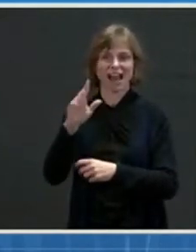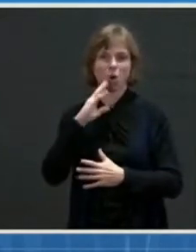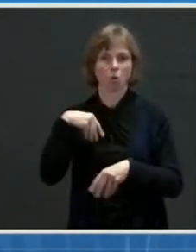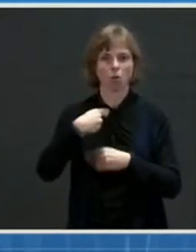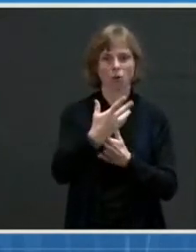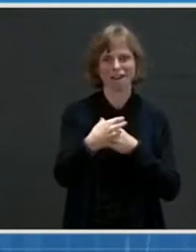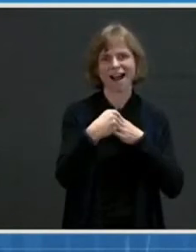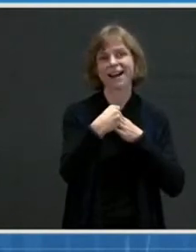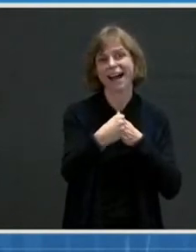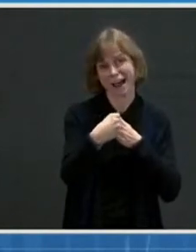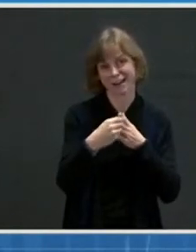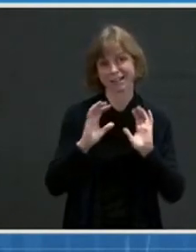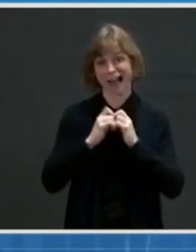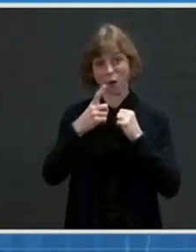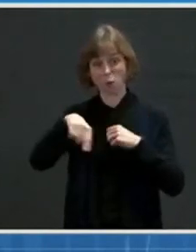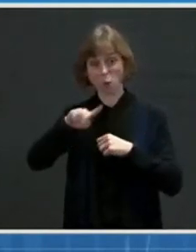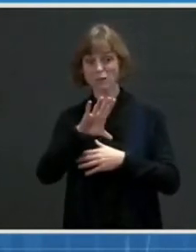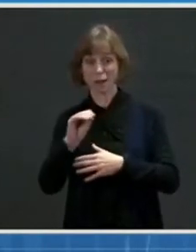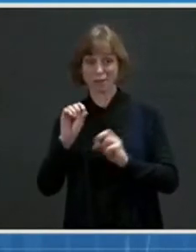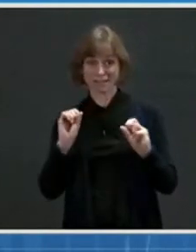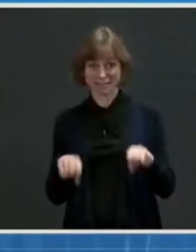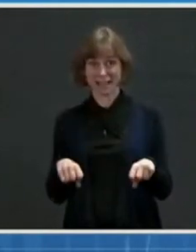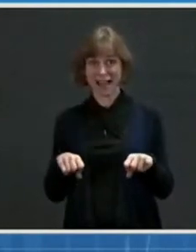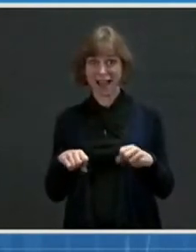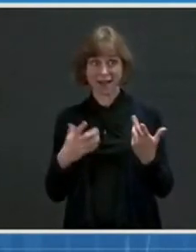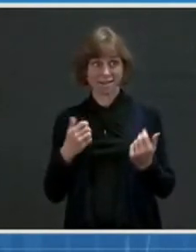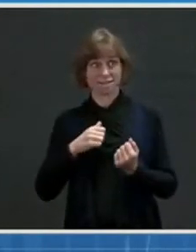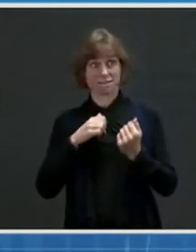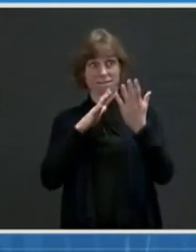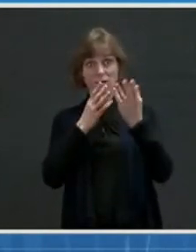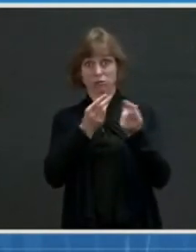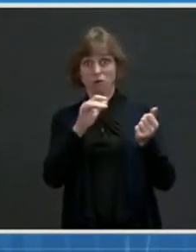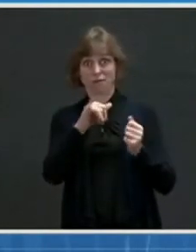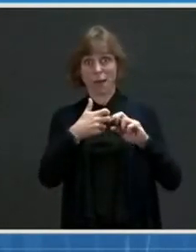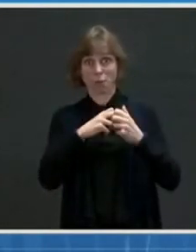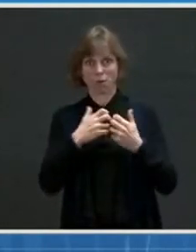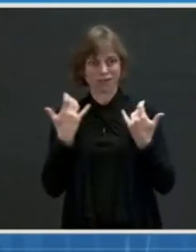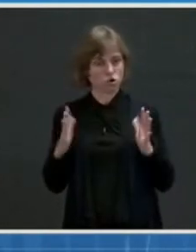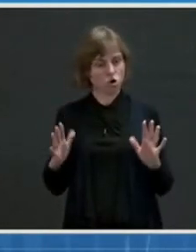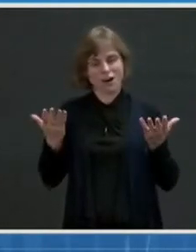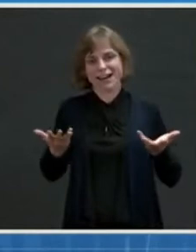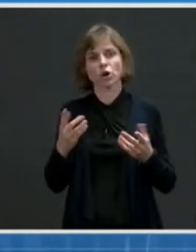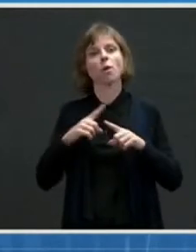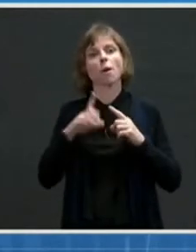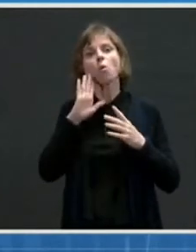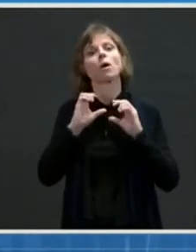VARIANT. IN SUMMARY, THE FDA WILL GIVE GUIDANCE TO HOW THESE COMPANIES CAN ADDRESS A PROBLEM THAT WE